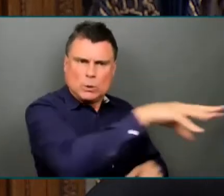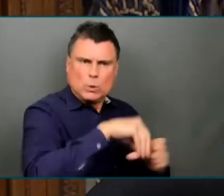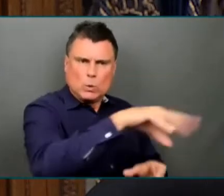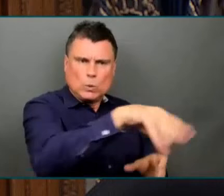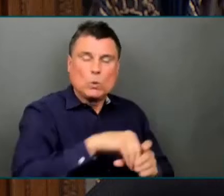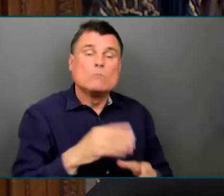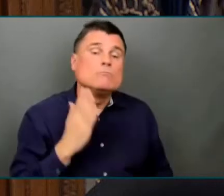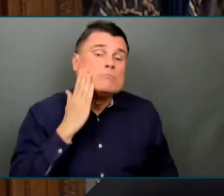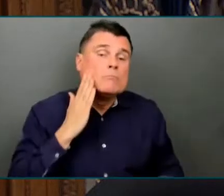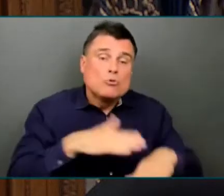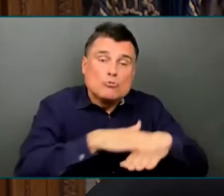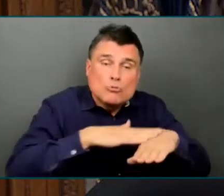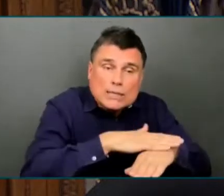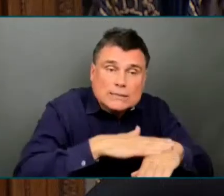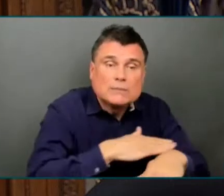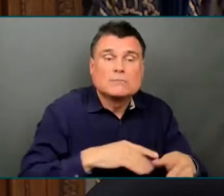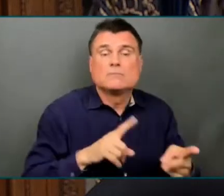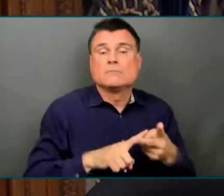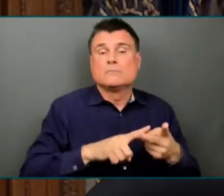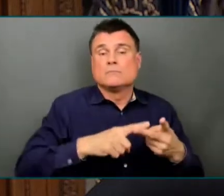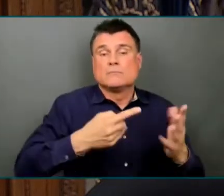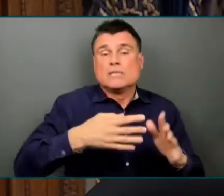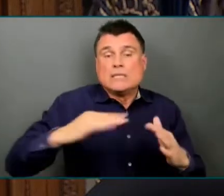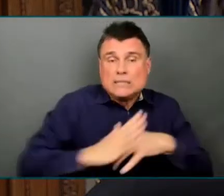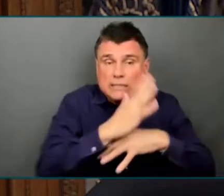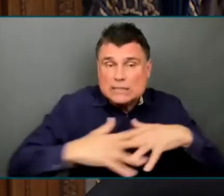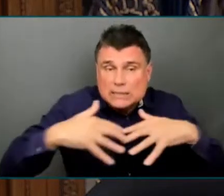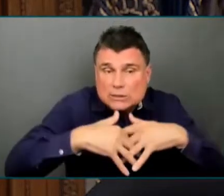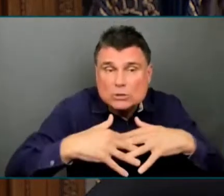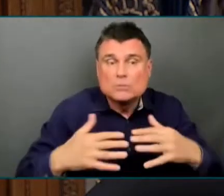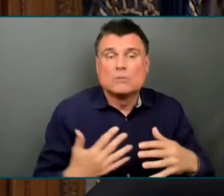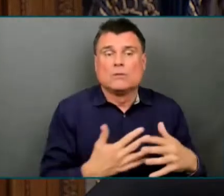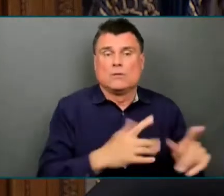will advise the minister on the development of accessibility standards and regulations.